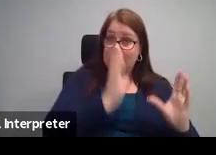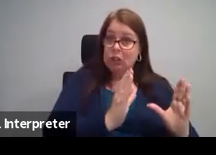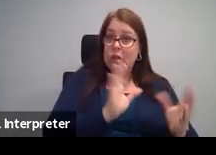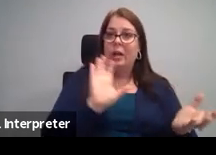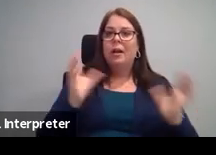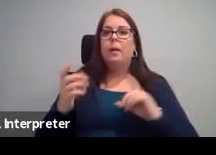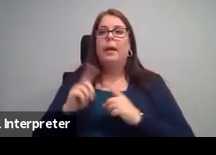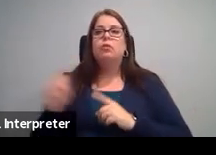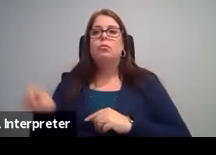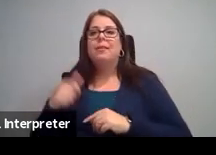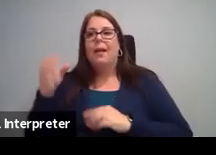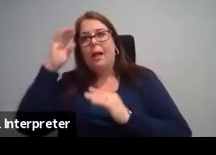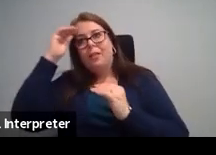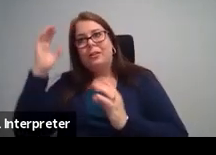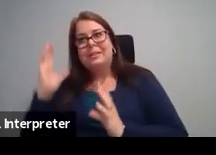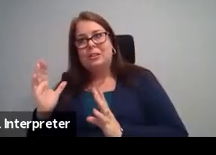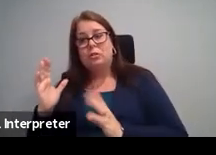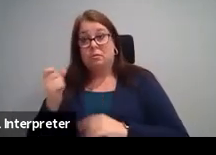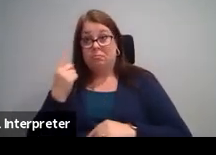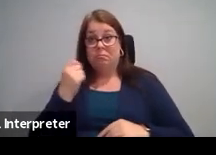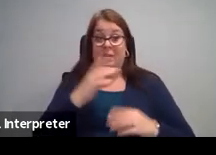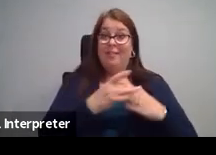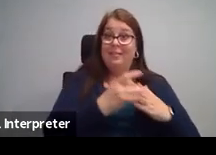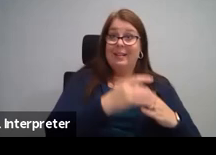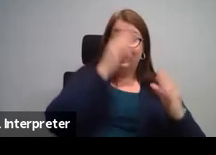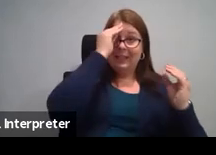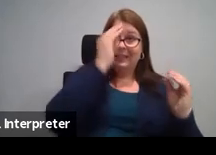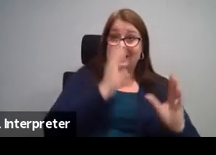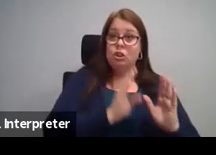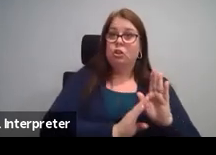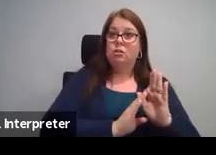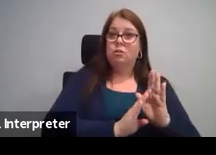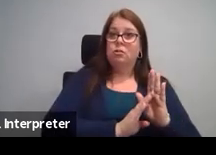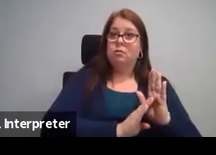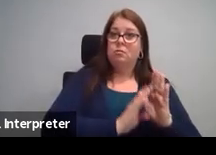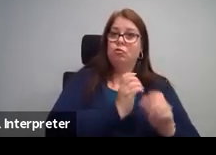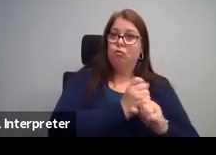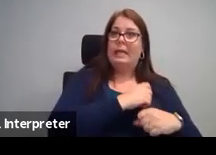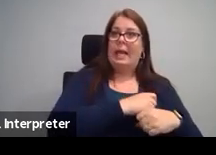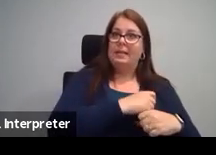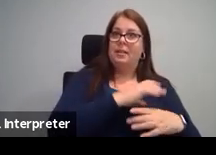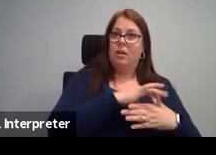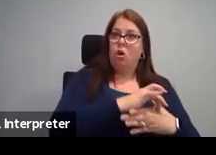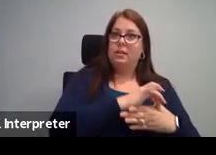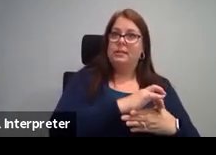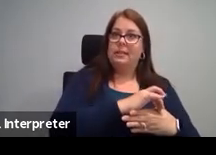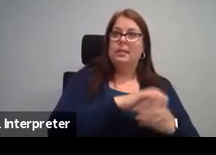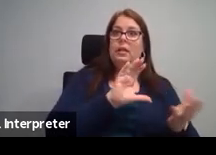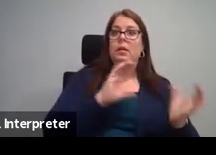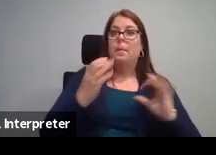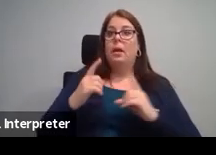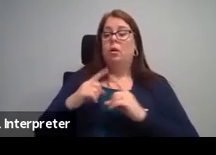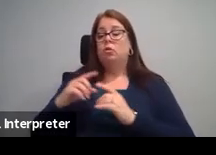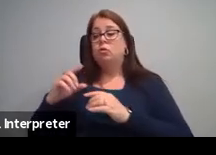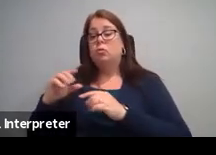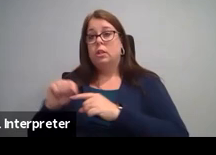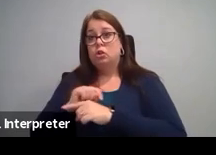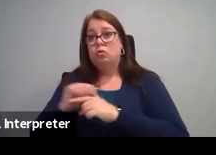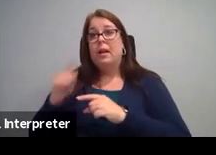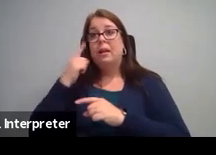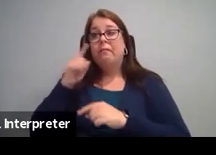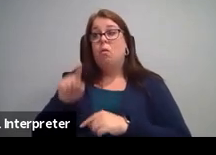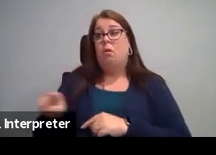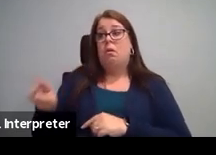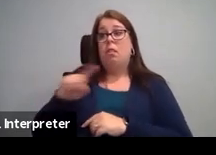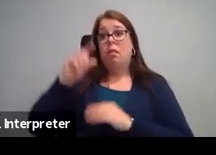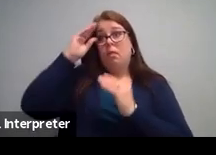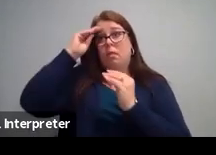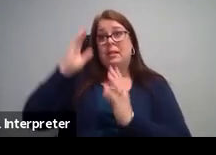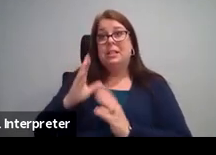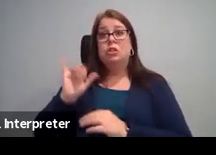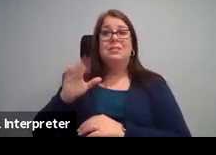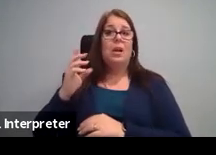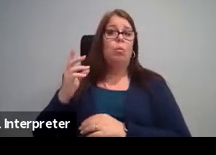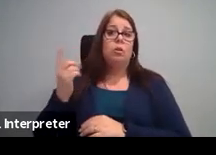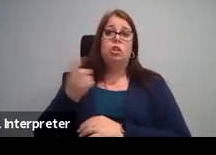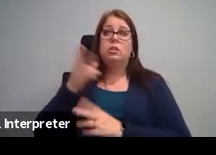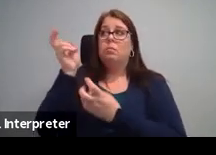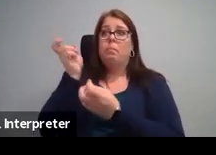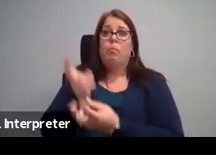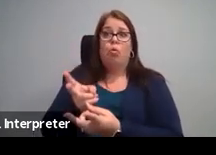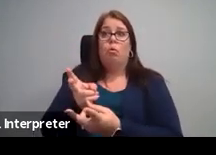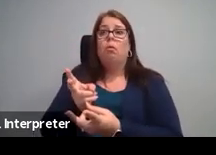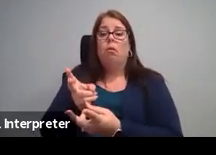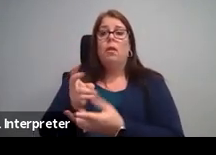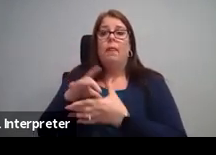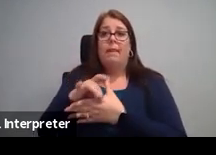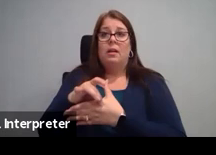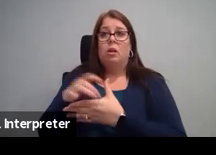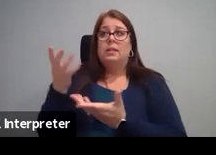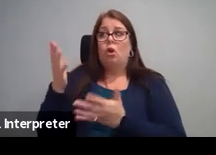Laurie Arnold: For that Cathy then was finessing or versus the training that is to be provided for the teachers who are actually just going to pull the content that has already been developed because those are two different